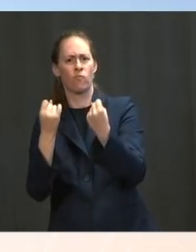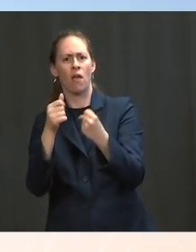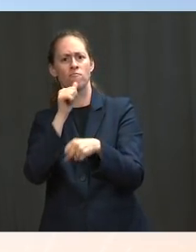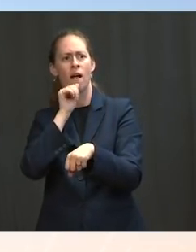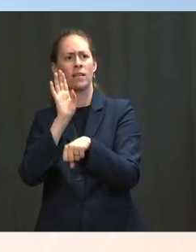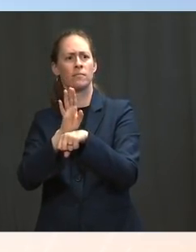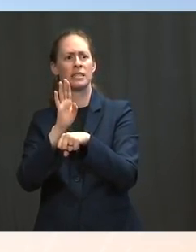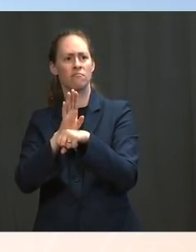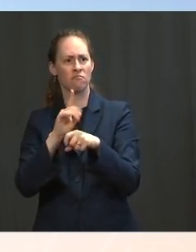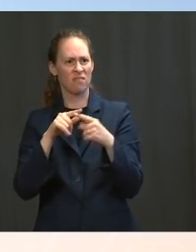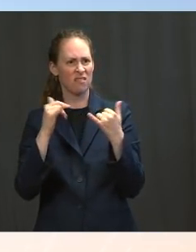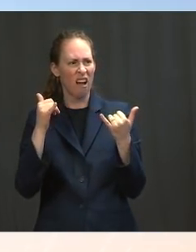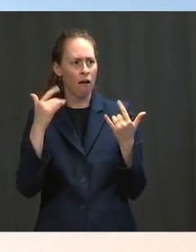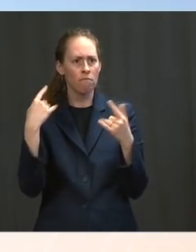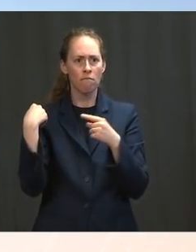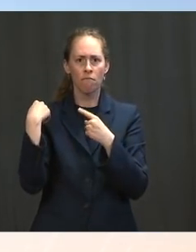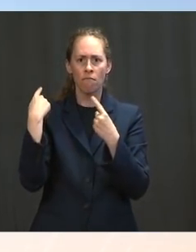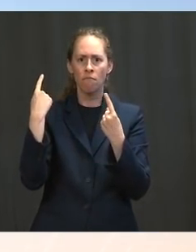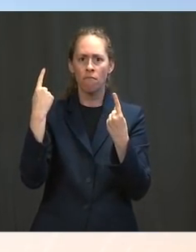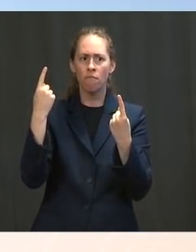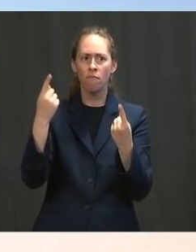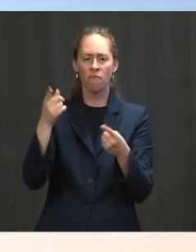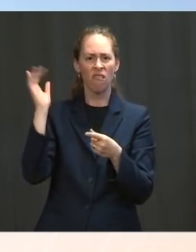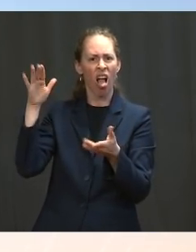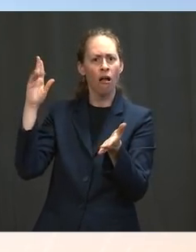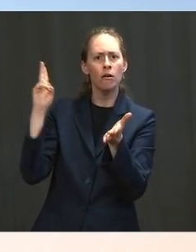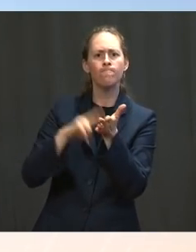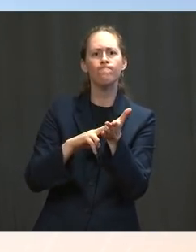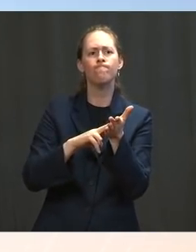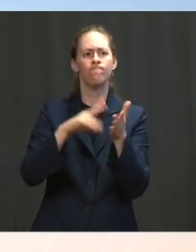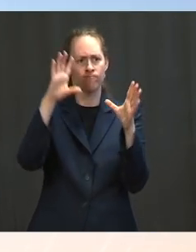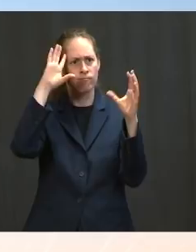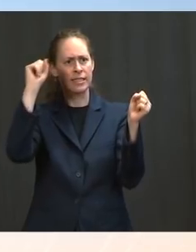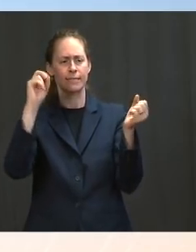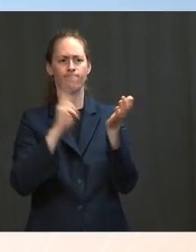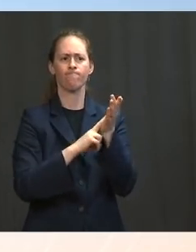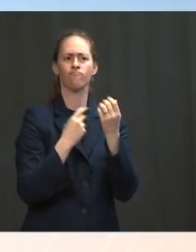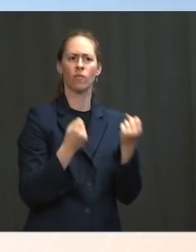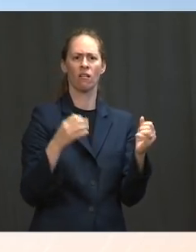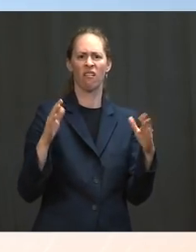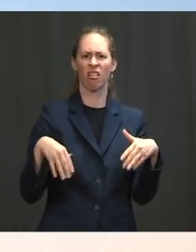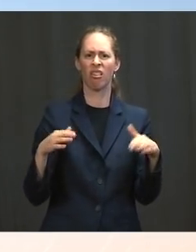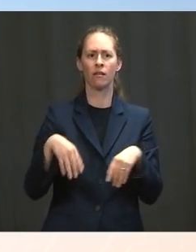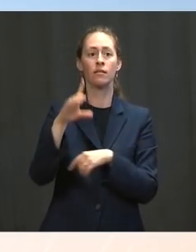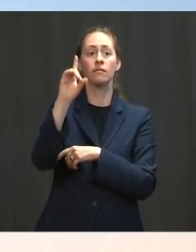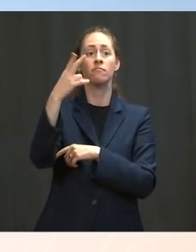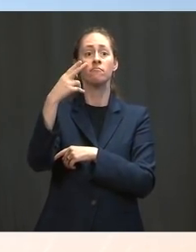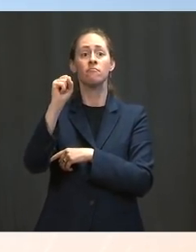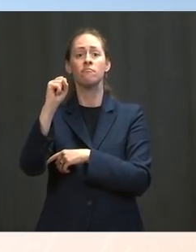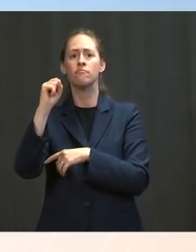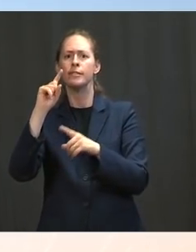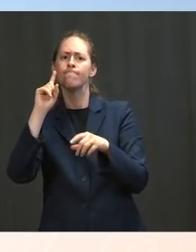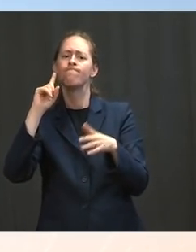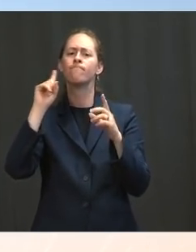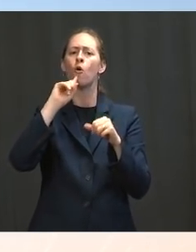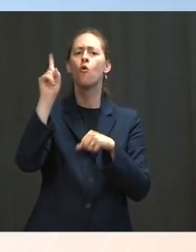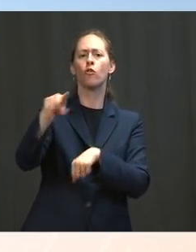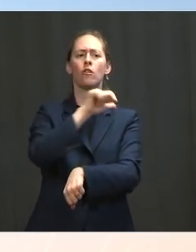and, from our review, the orders from DHS haven't been put in place yet; they're still actually in the review process.